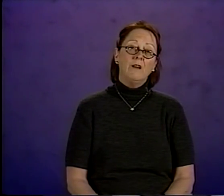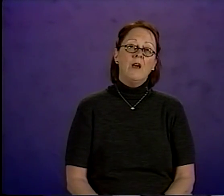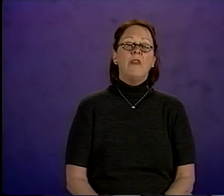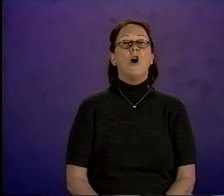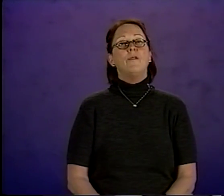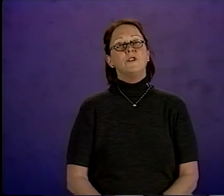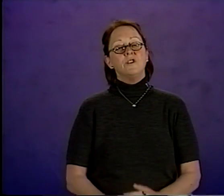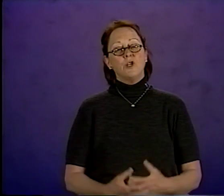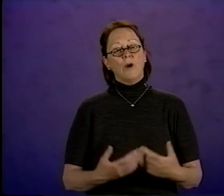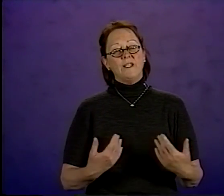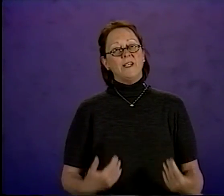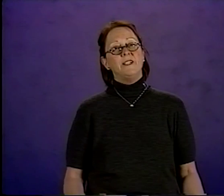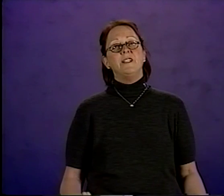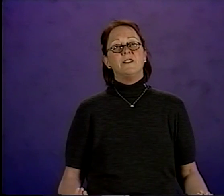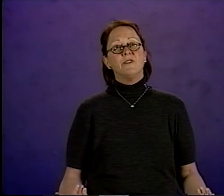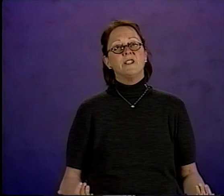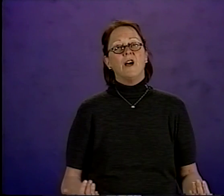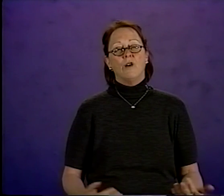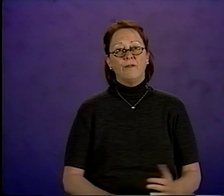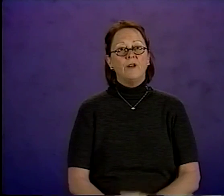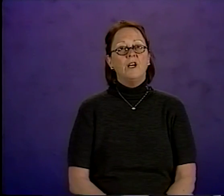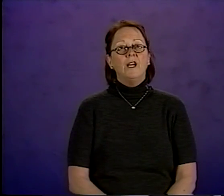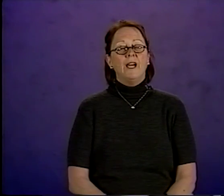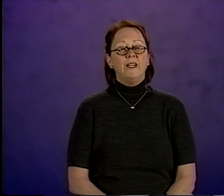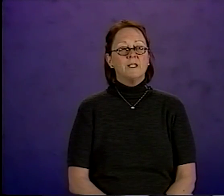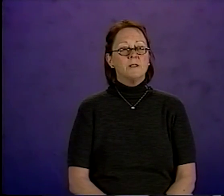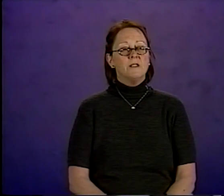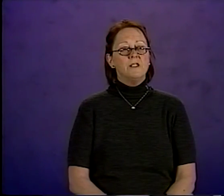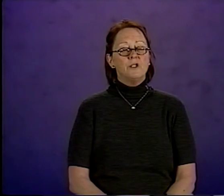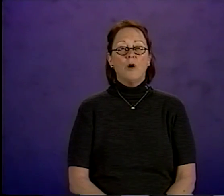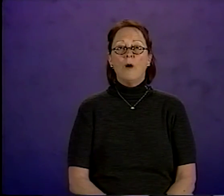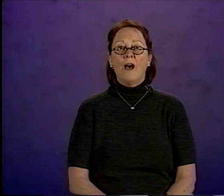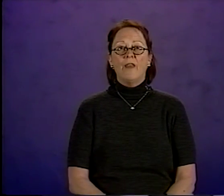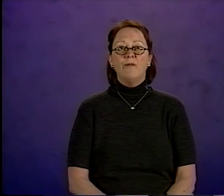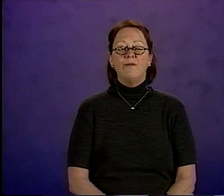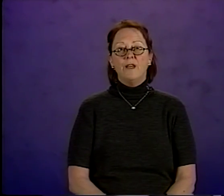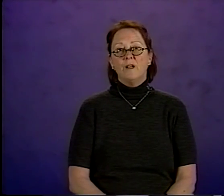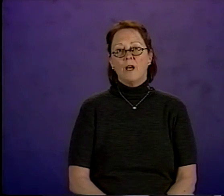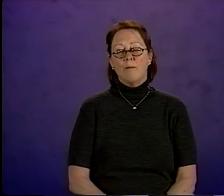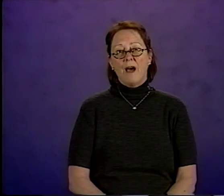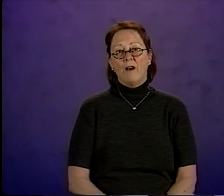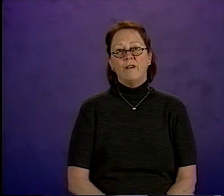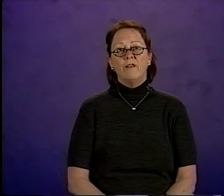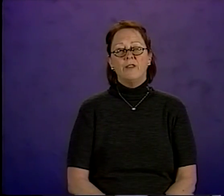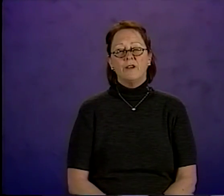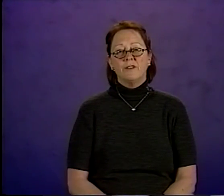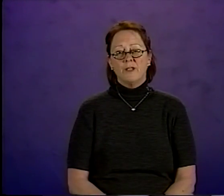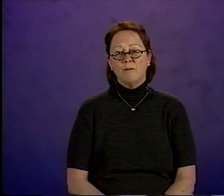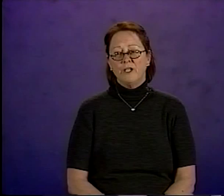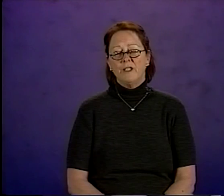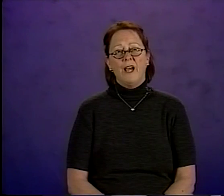They often show identities of the self, and show how they feel about the subject,